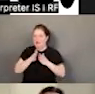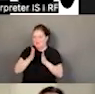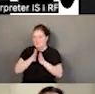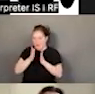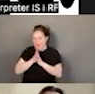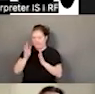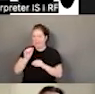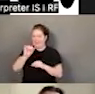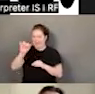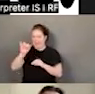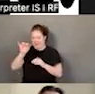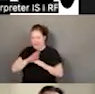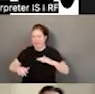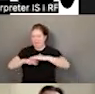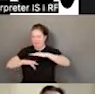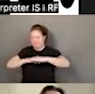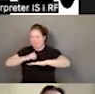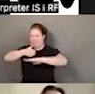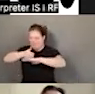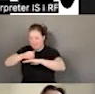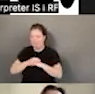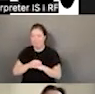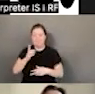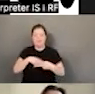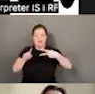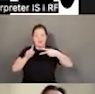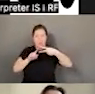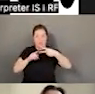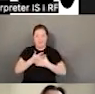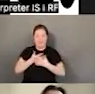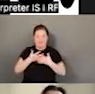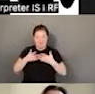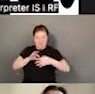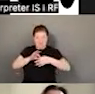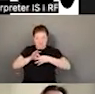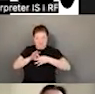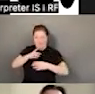specific on language where we tested AI to see if we could make the machine